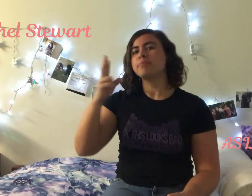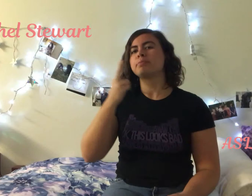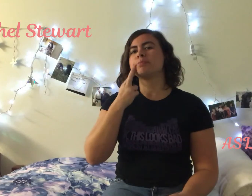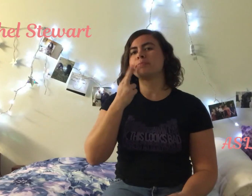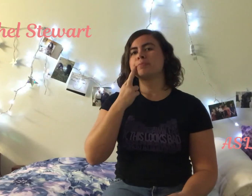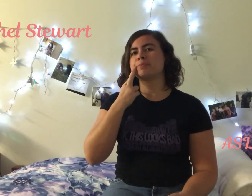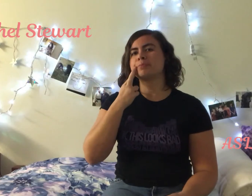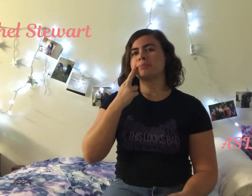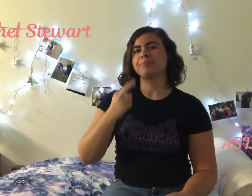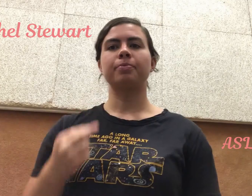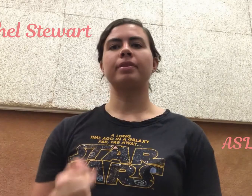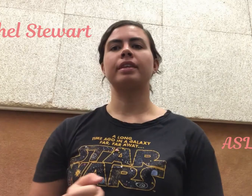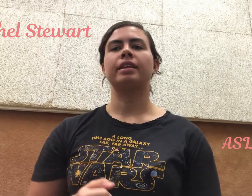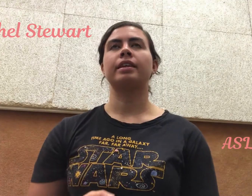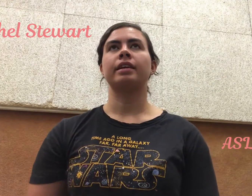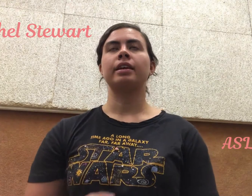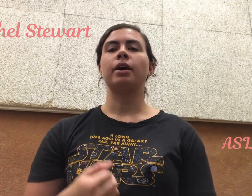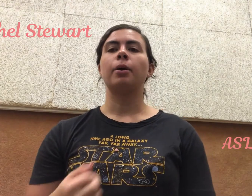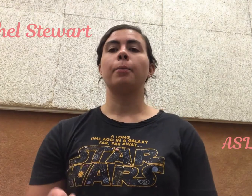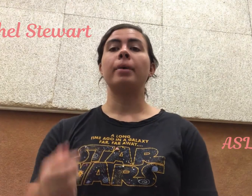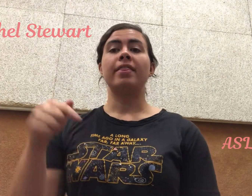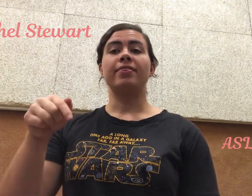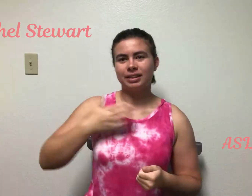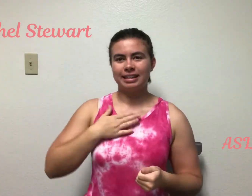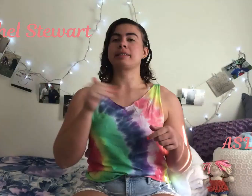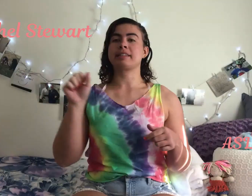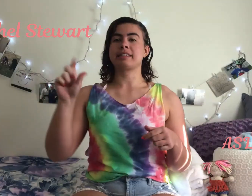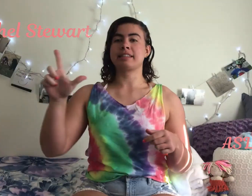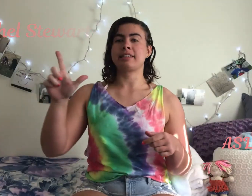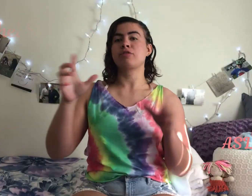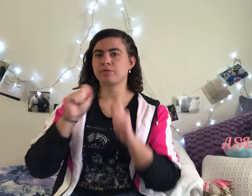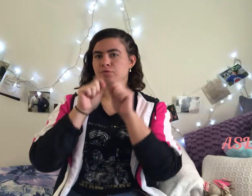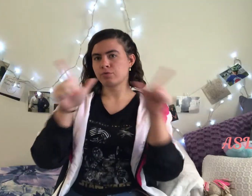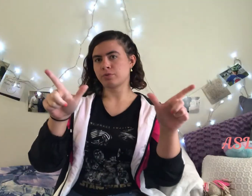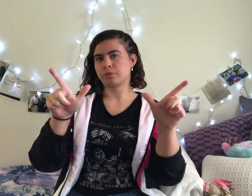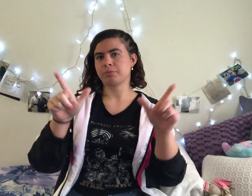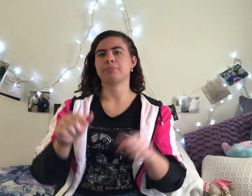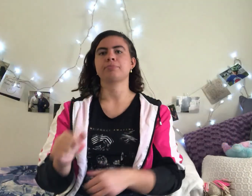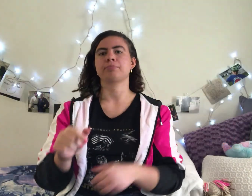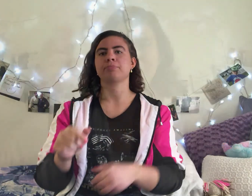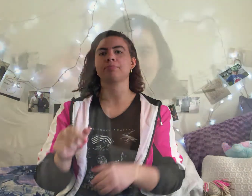This is my namesign (r tapped on the side of the mouth). This is my ASL vlog.